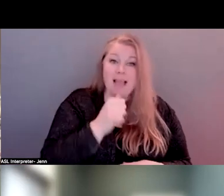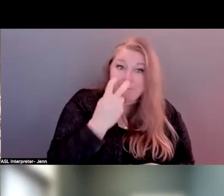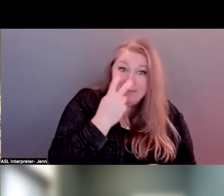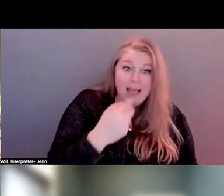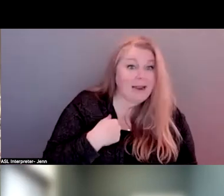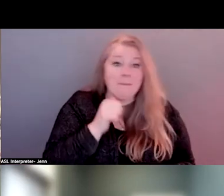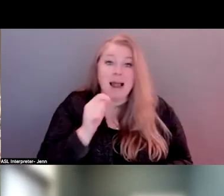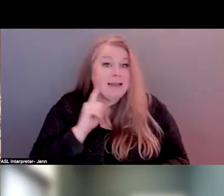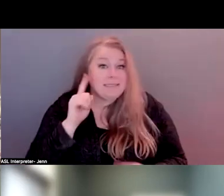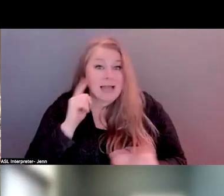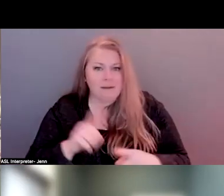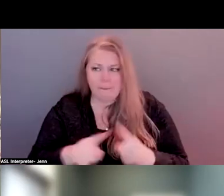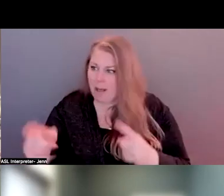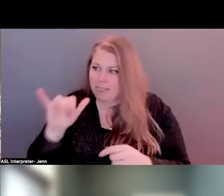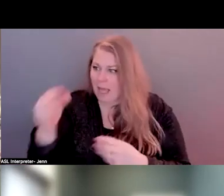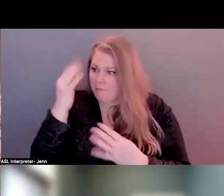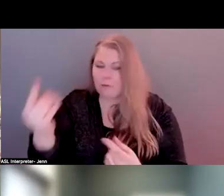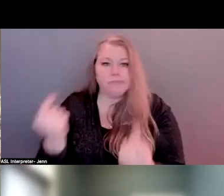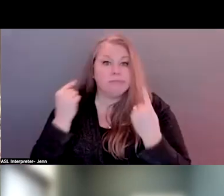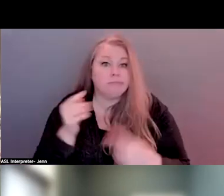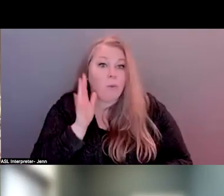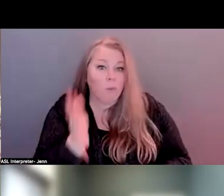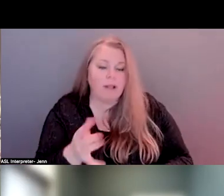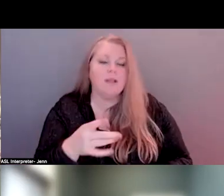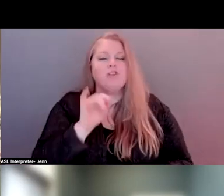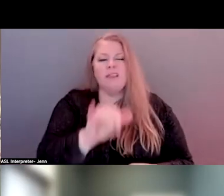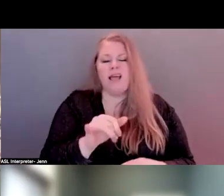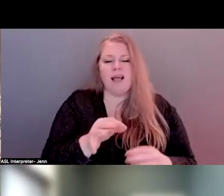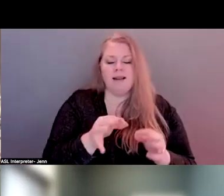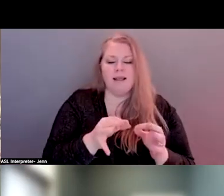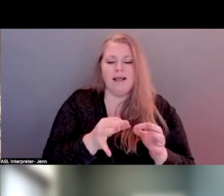So these linguistic accessibilities again is a prerequisite.